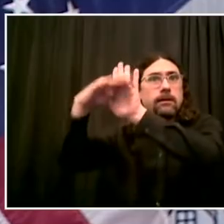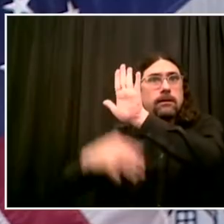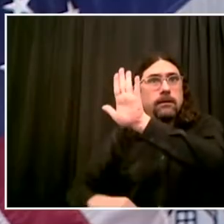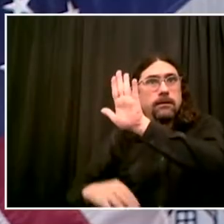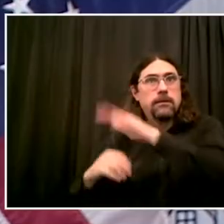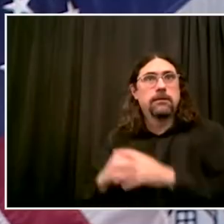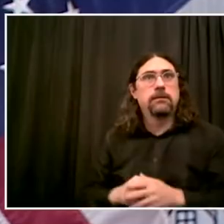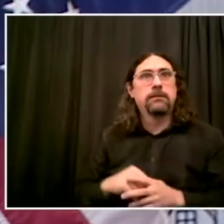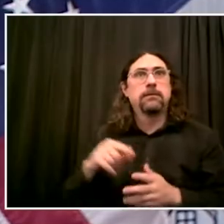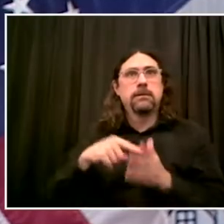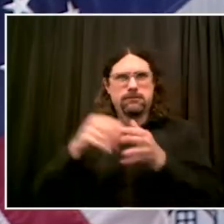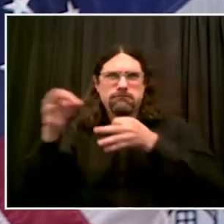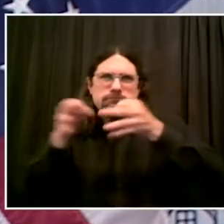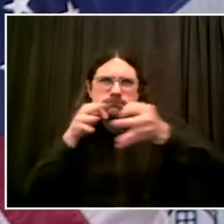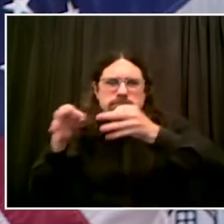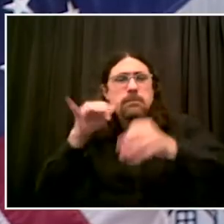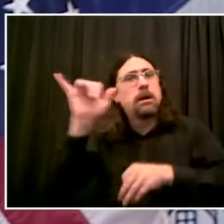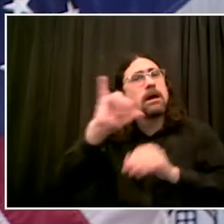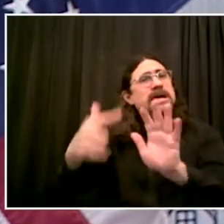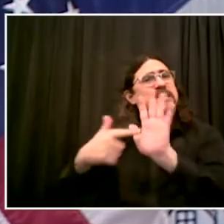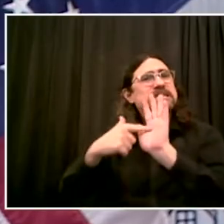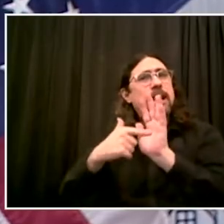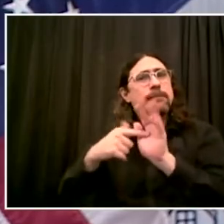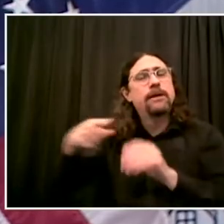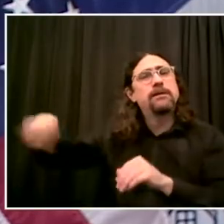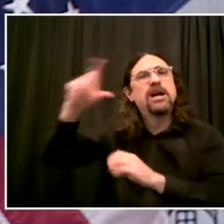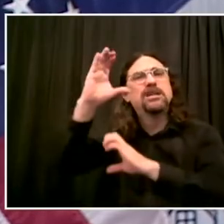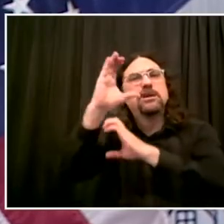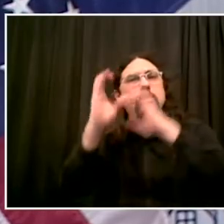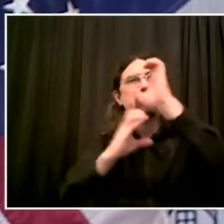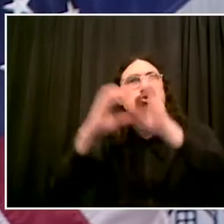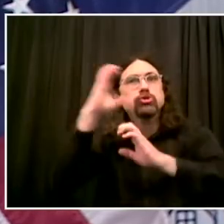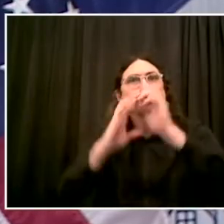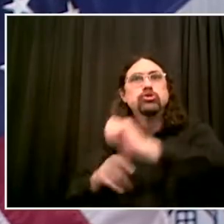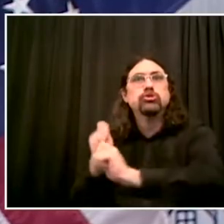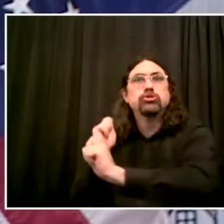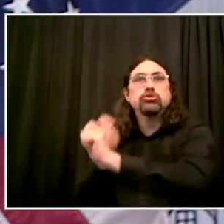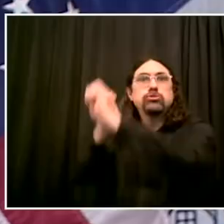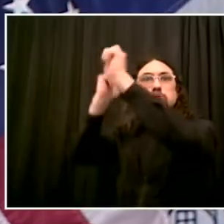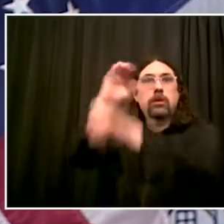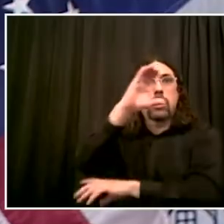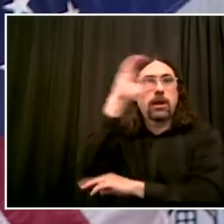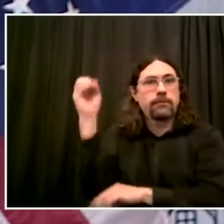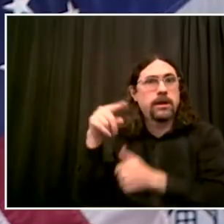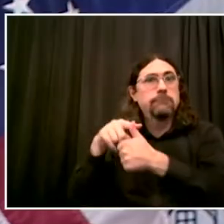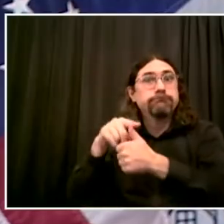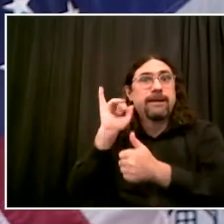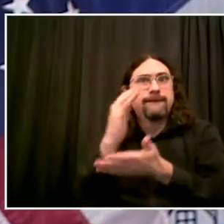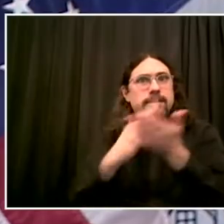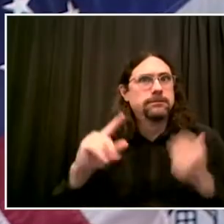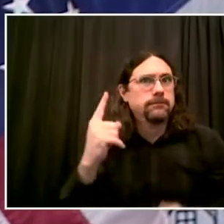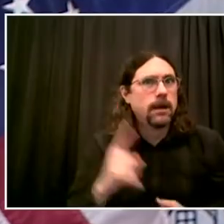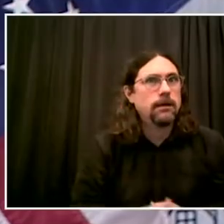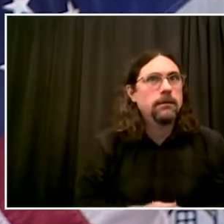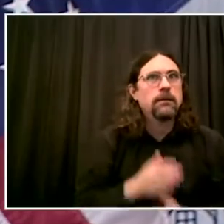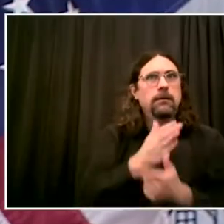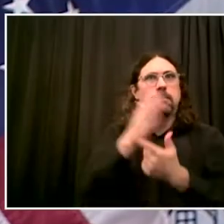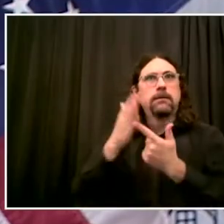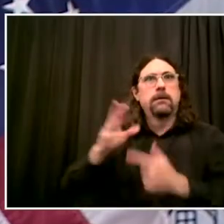WHAT WE NEED TO